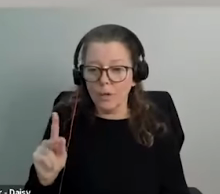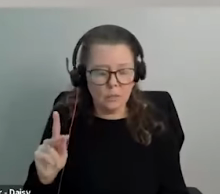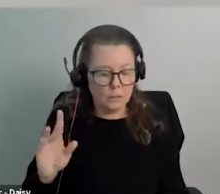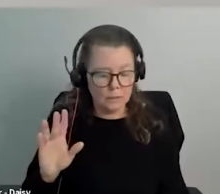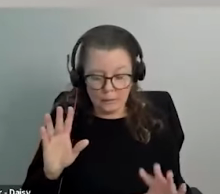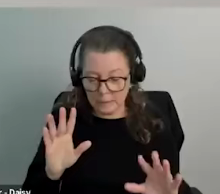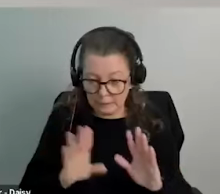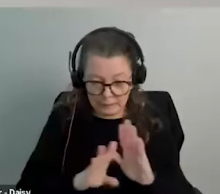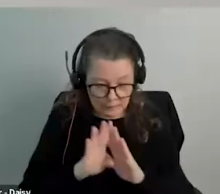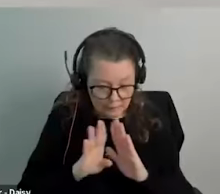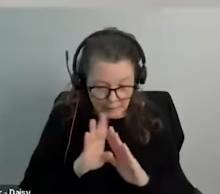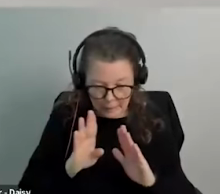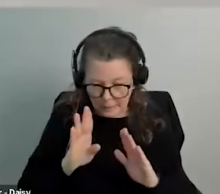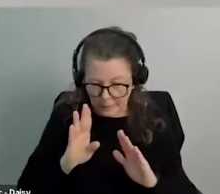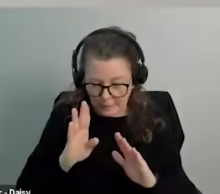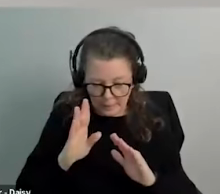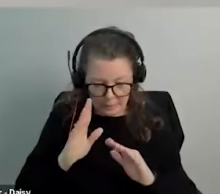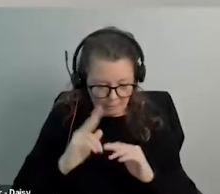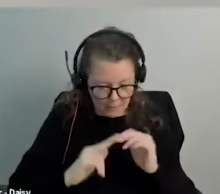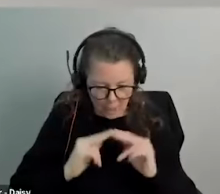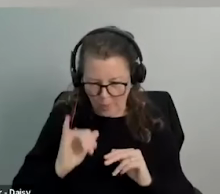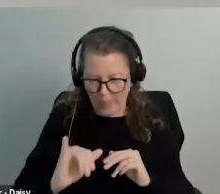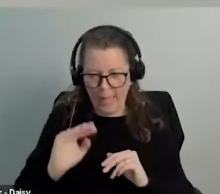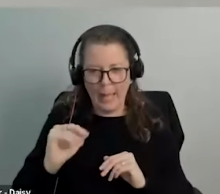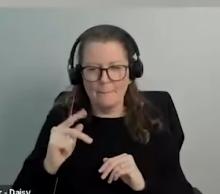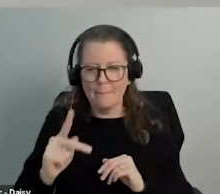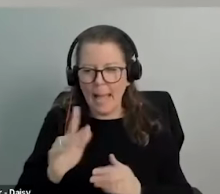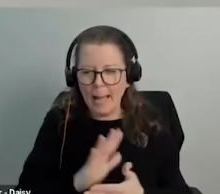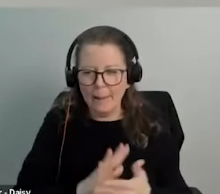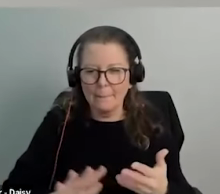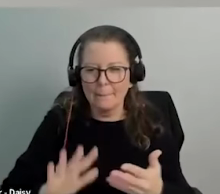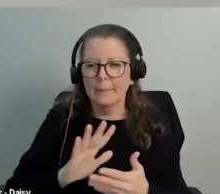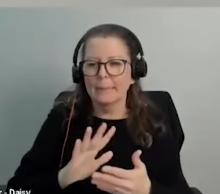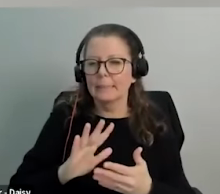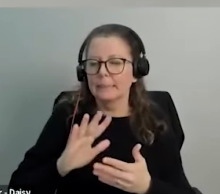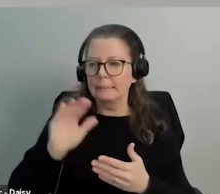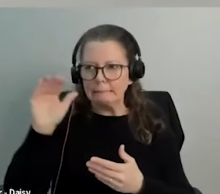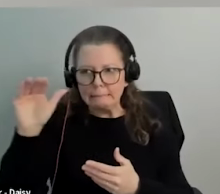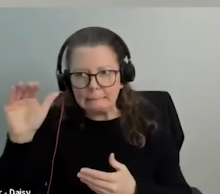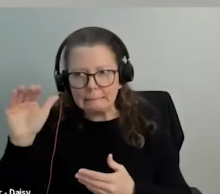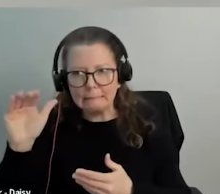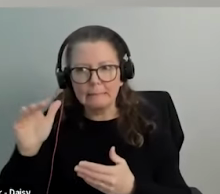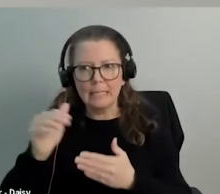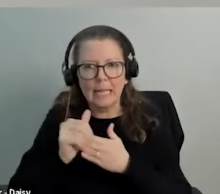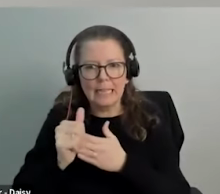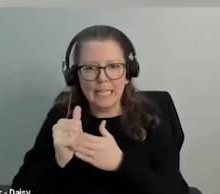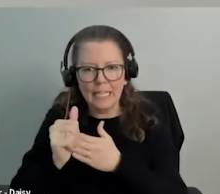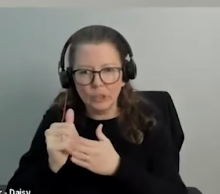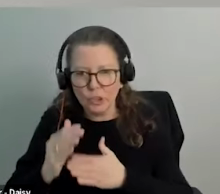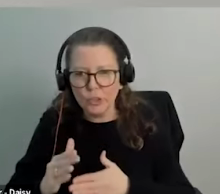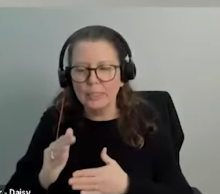We had to hire a lot of people and make the case to leadership to build up. But we came a really long way